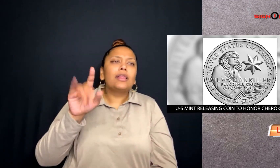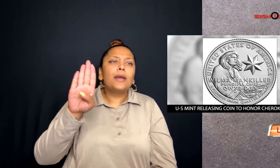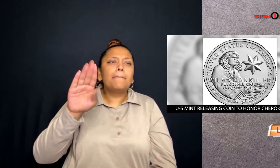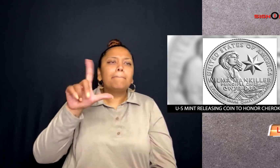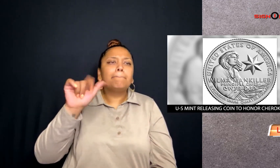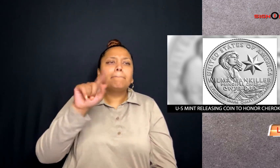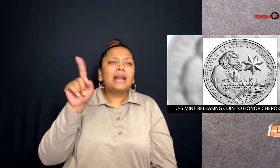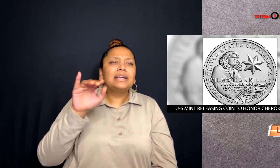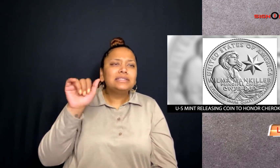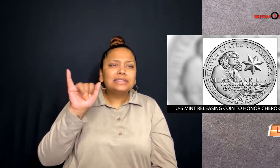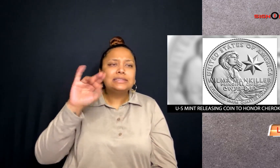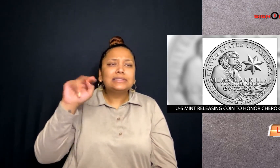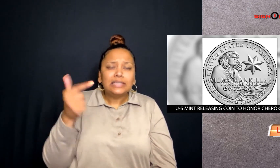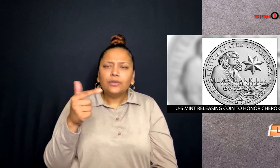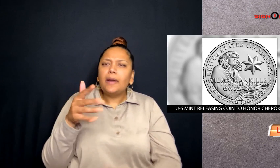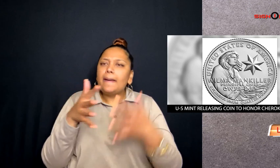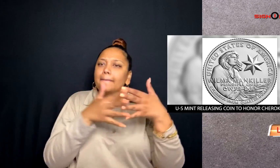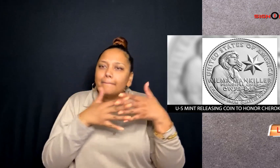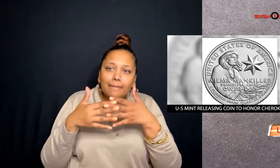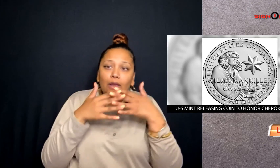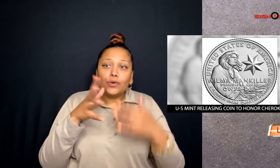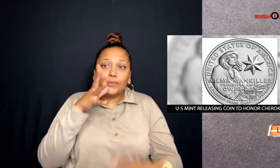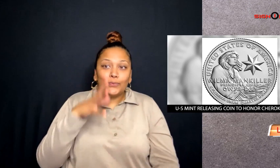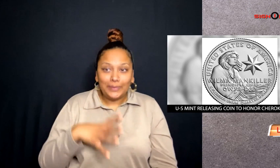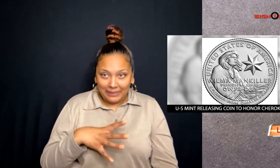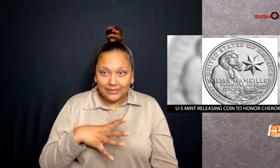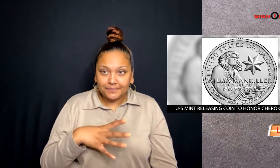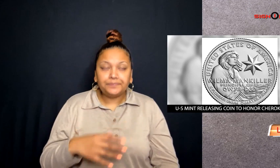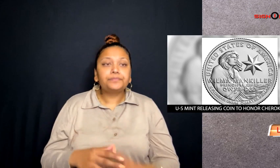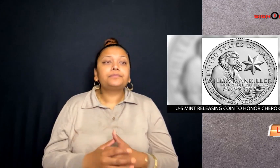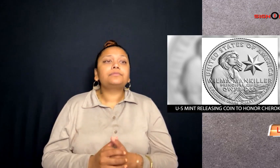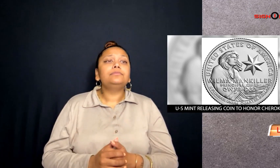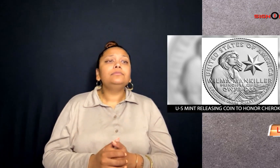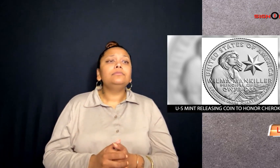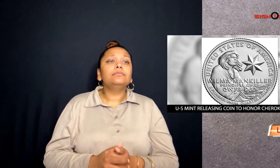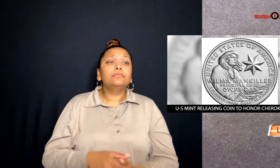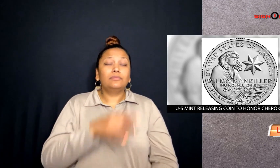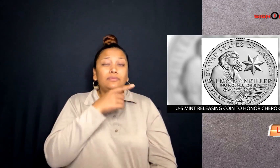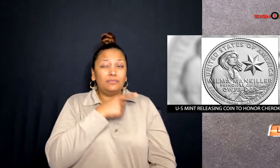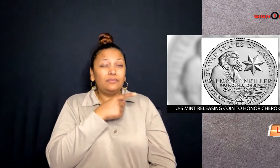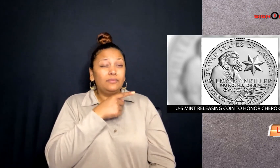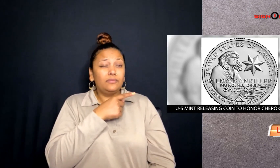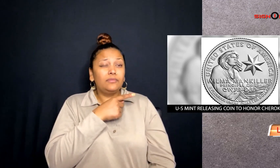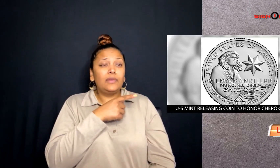this year the US mint is releasing a collection of quarters featuring trailblazing American